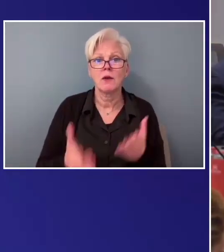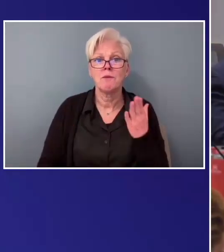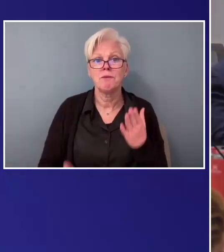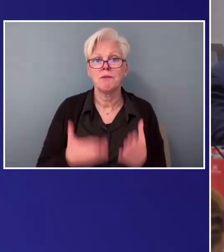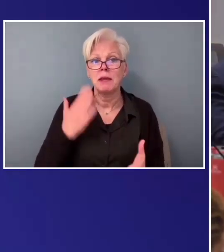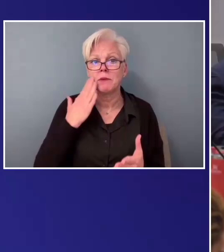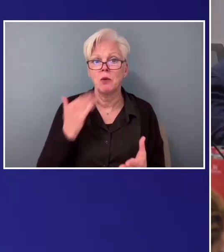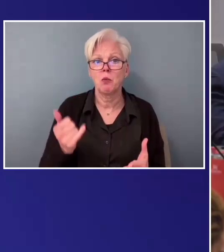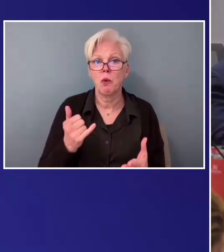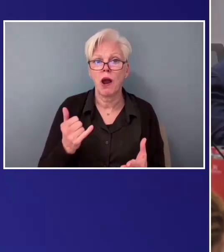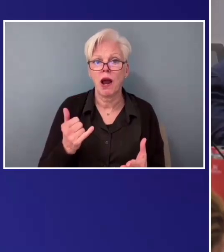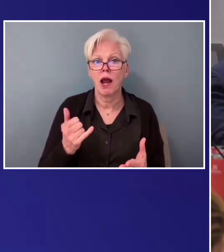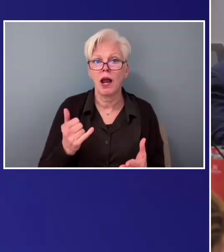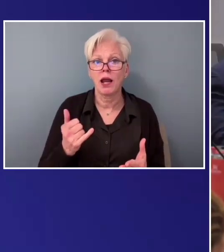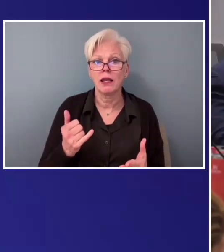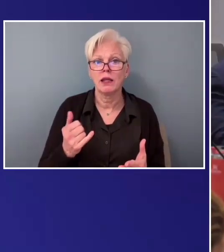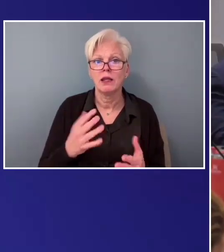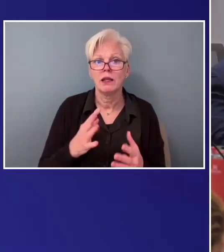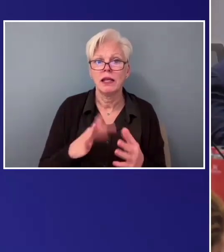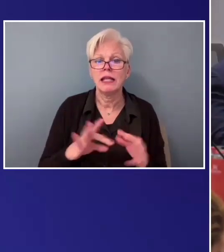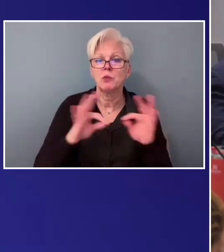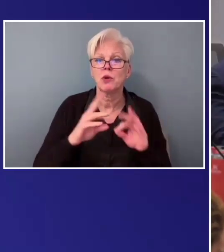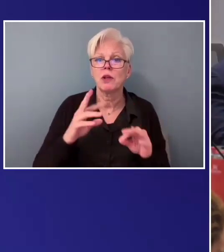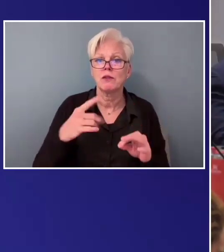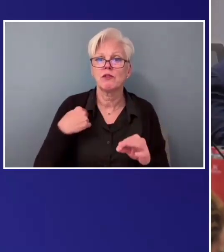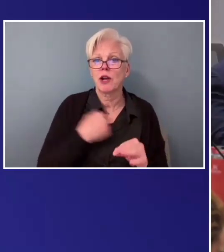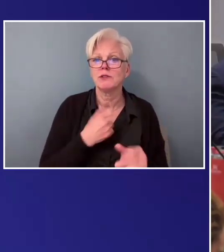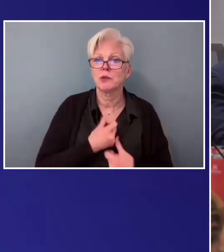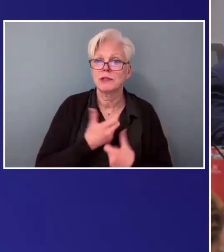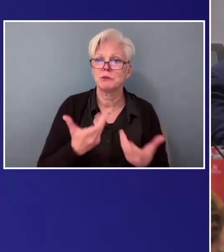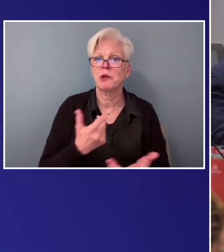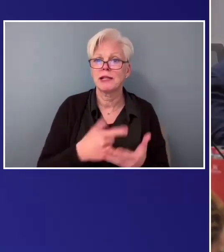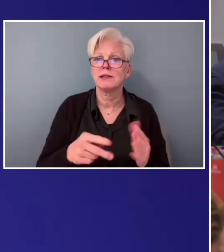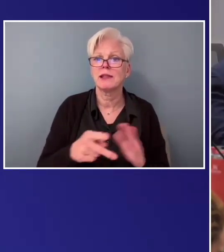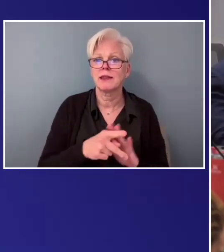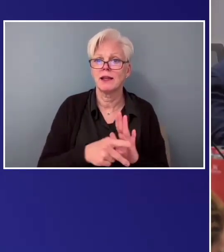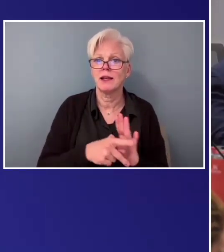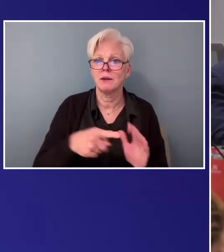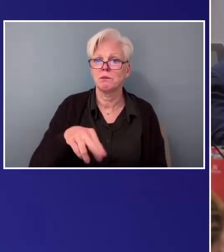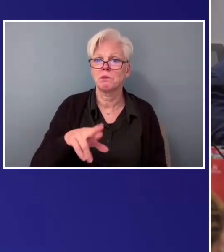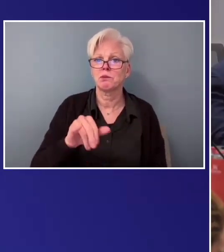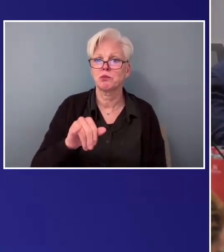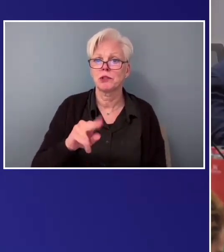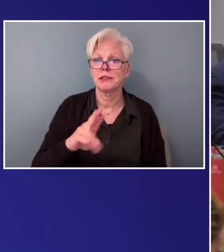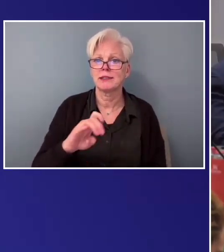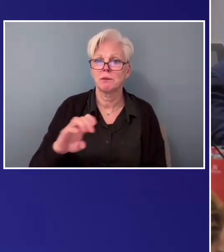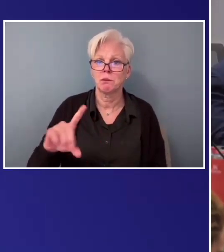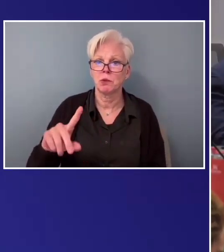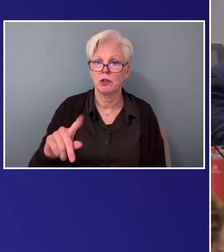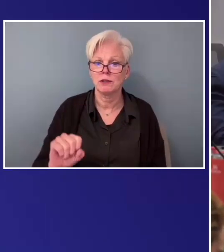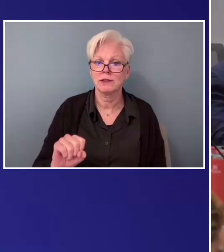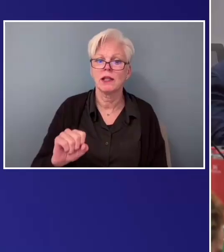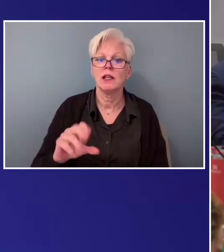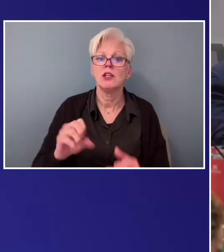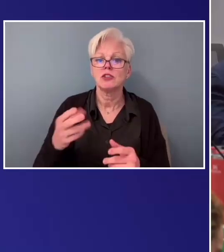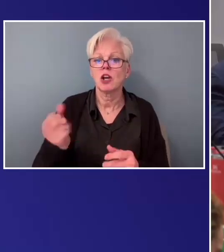principles are worthwhile for us to sort of express so that there is an understanding across all sectors about what we really